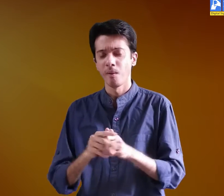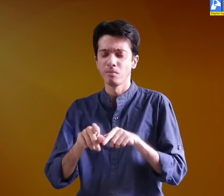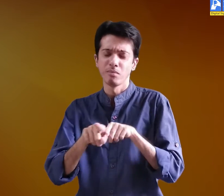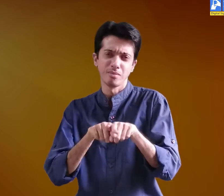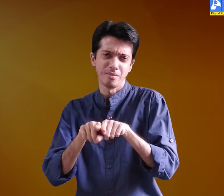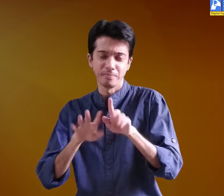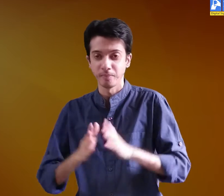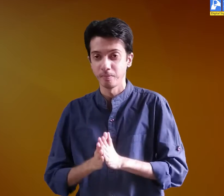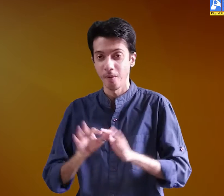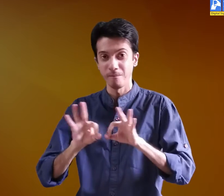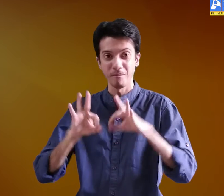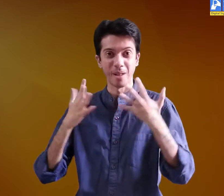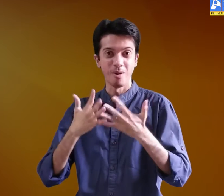understanding two or more languages.